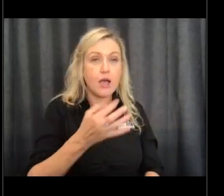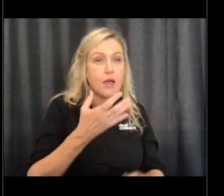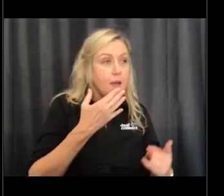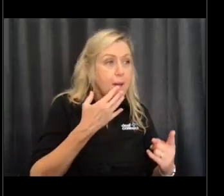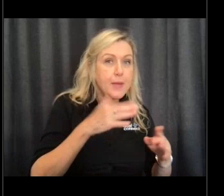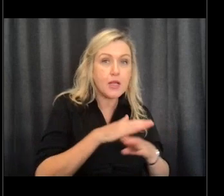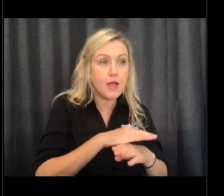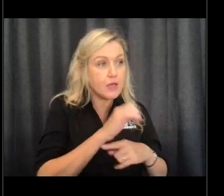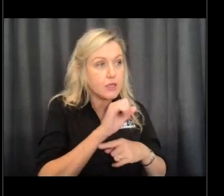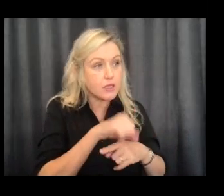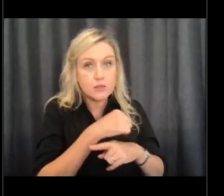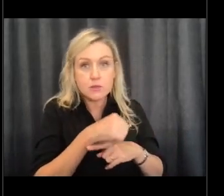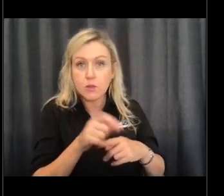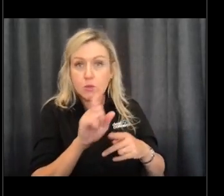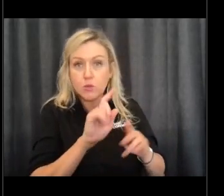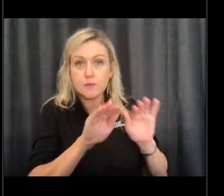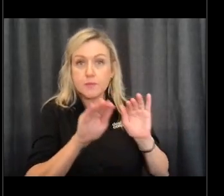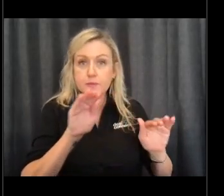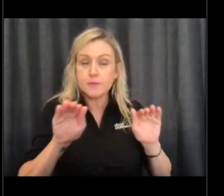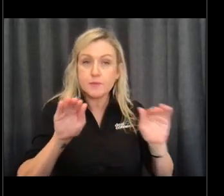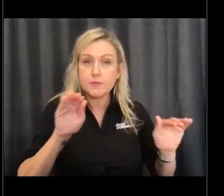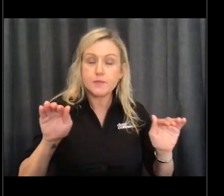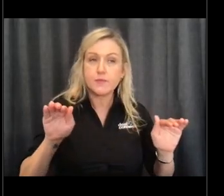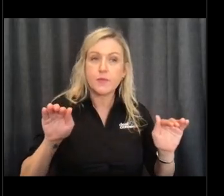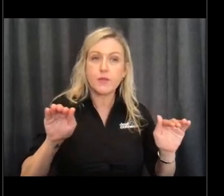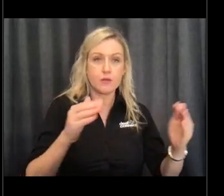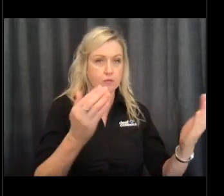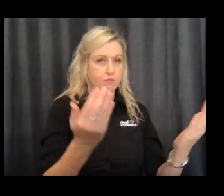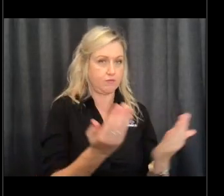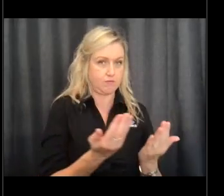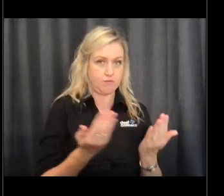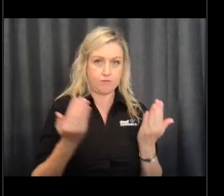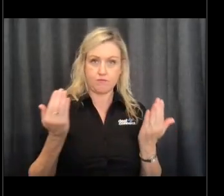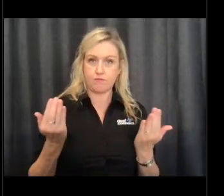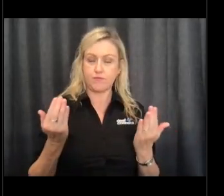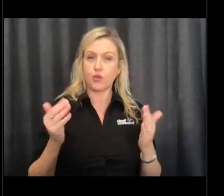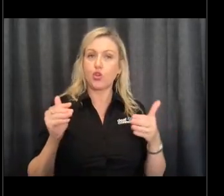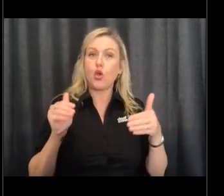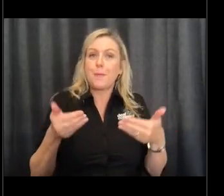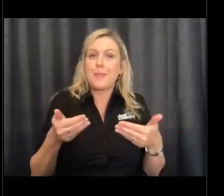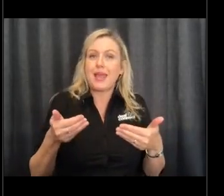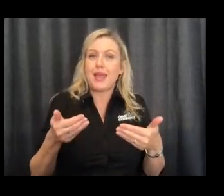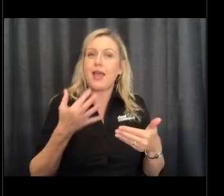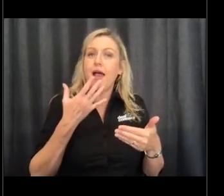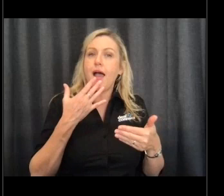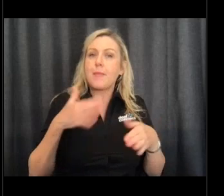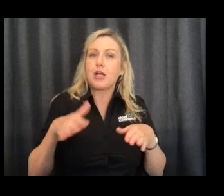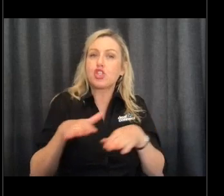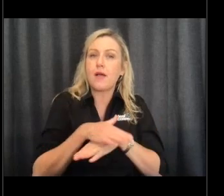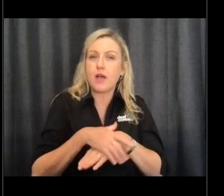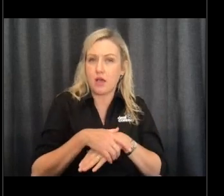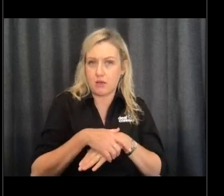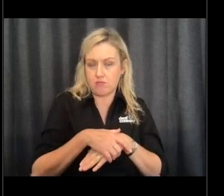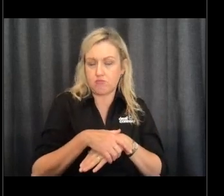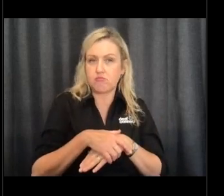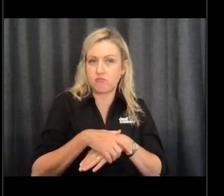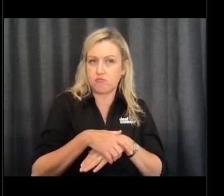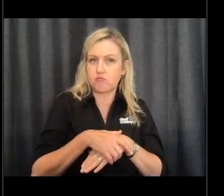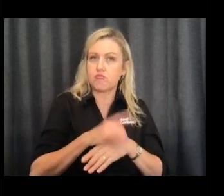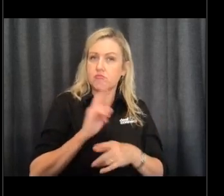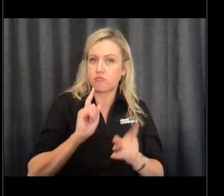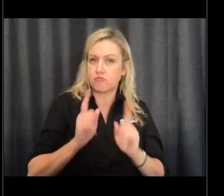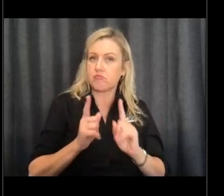The trick is making sure you compare the coverage and that is very difficult because no one